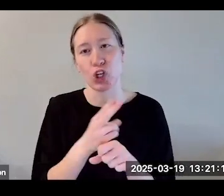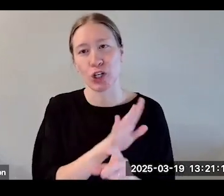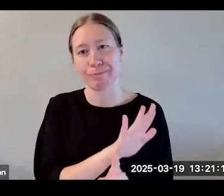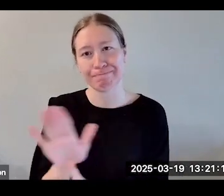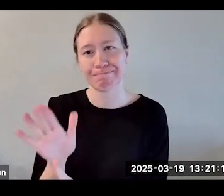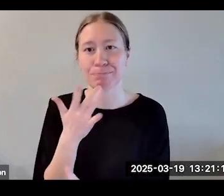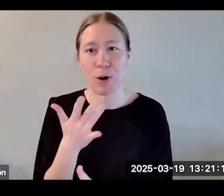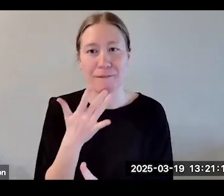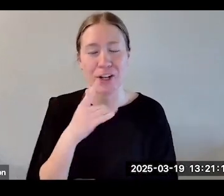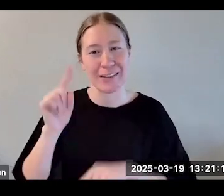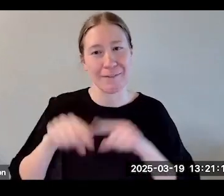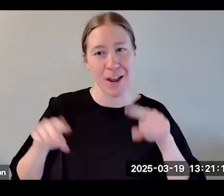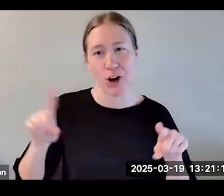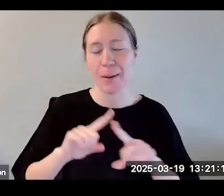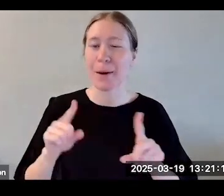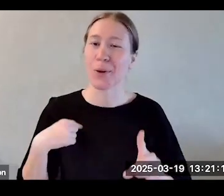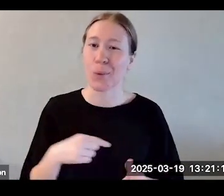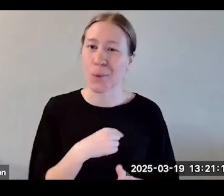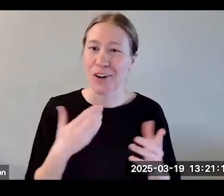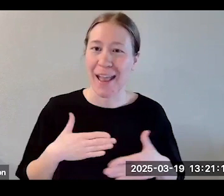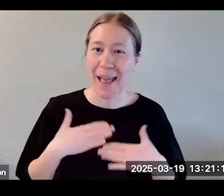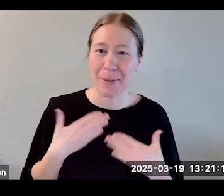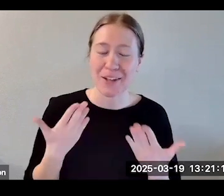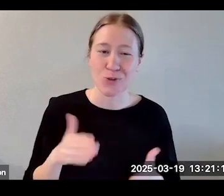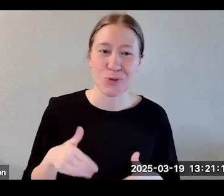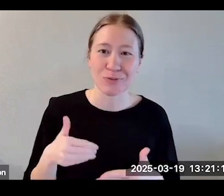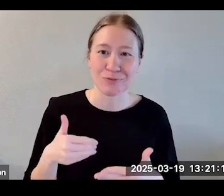but we're happy to help you out with some suggestions. So just reach out.